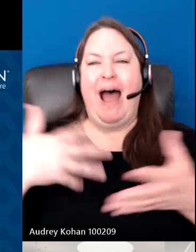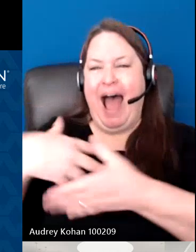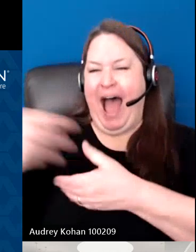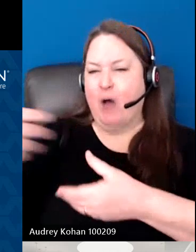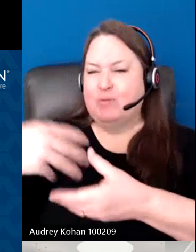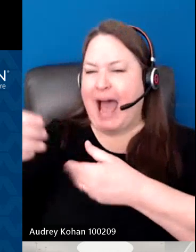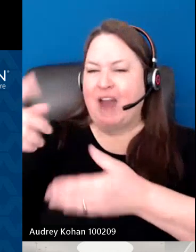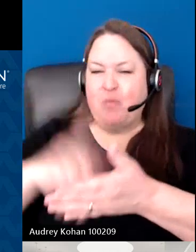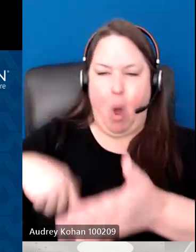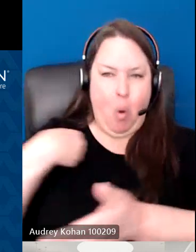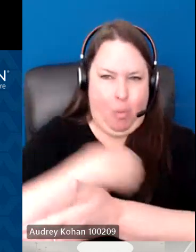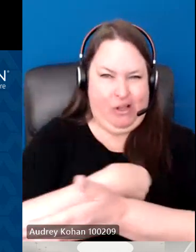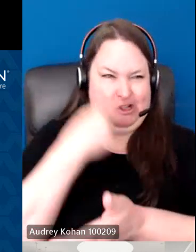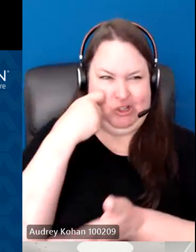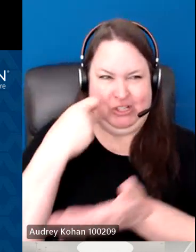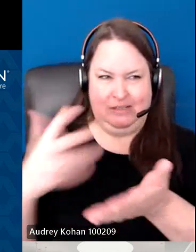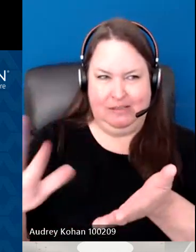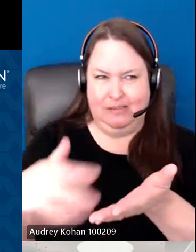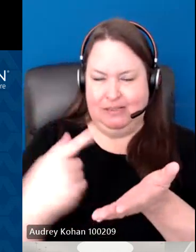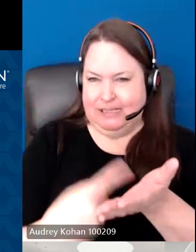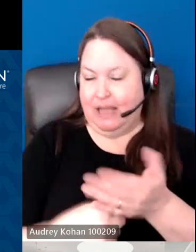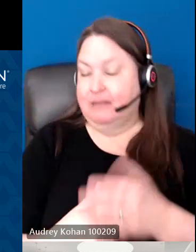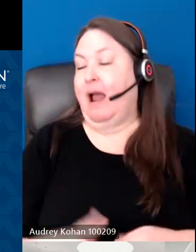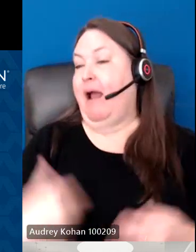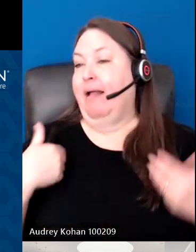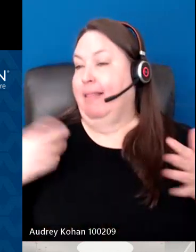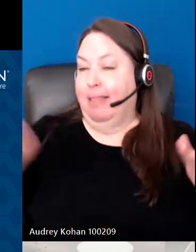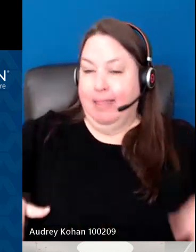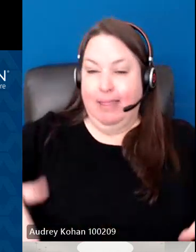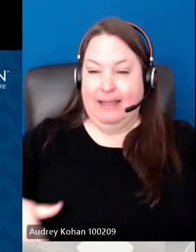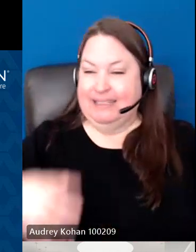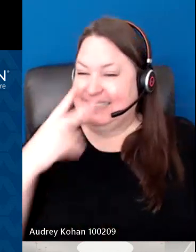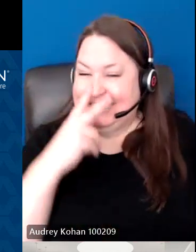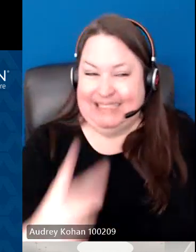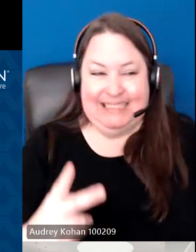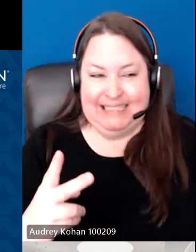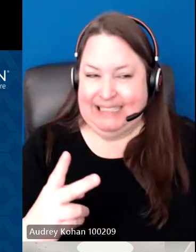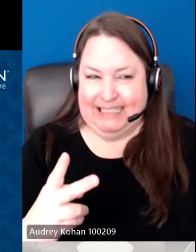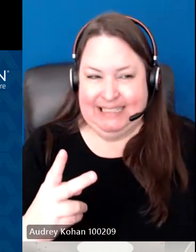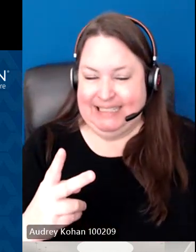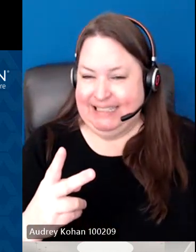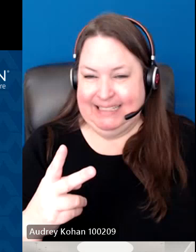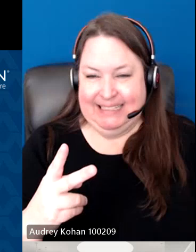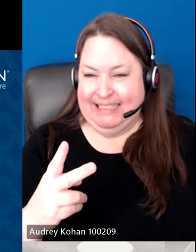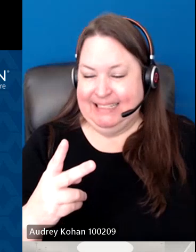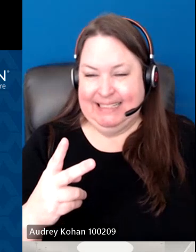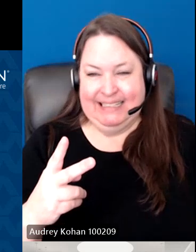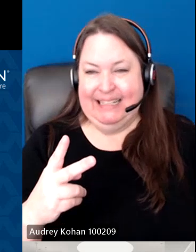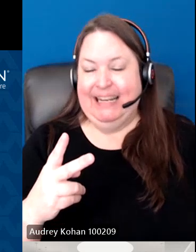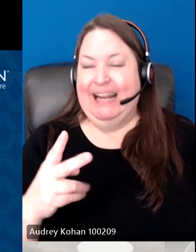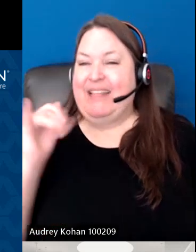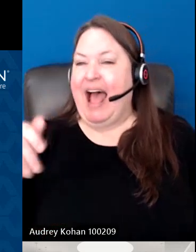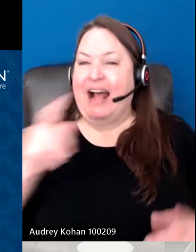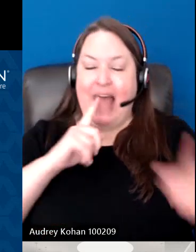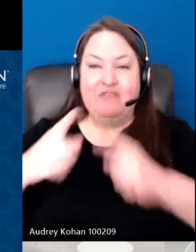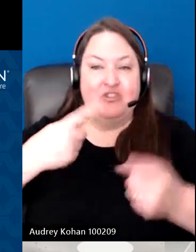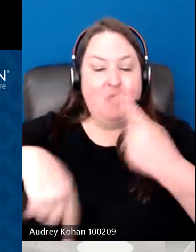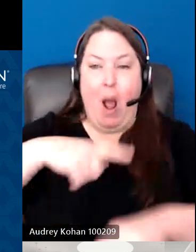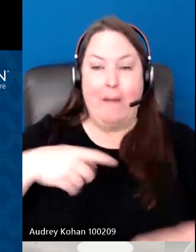we just discussed I have not seen an indication that um conversations around billing that may take